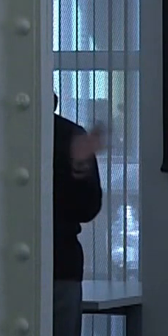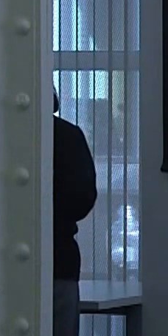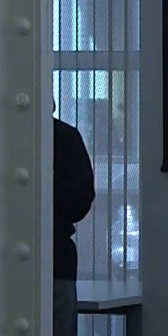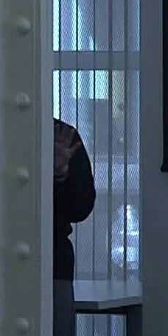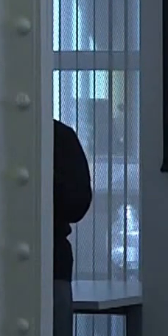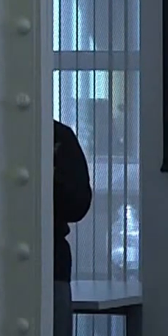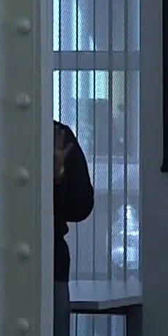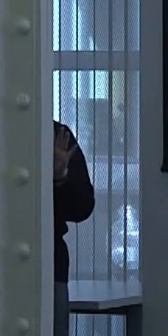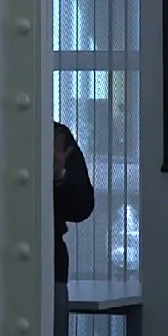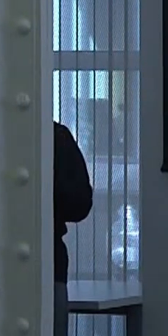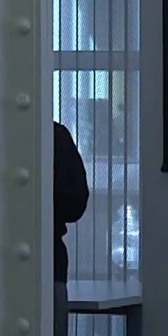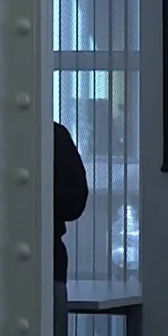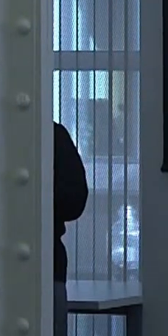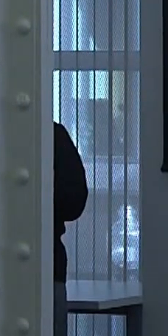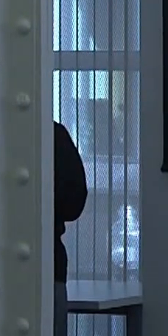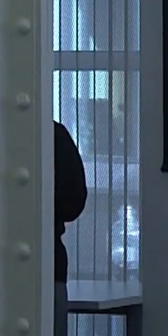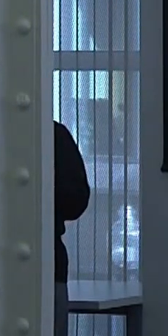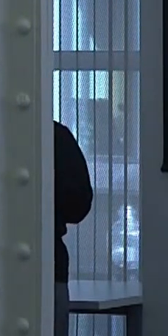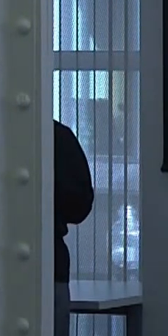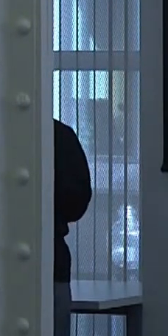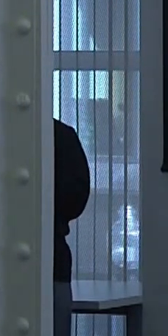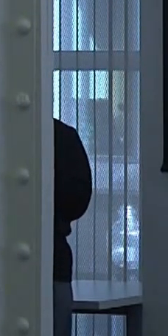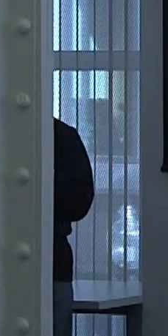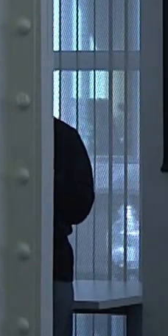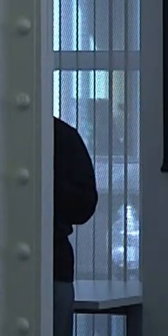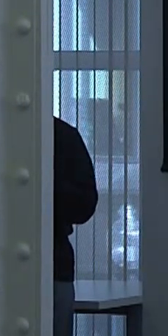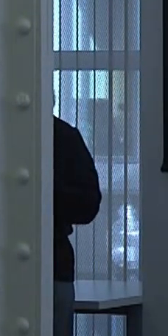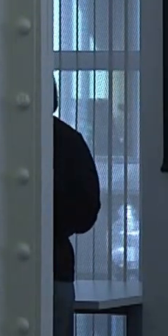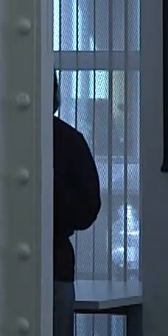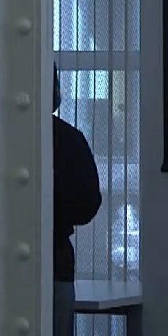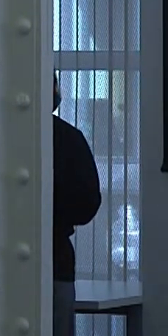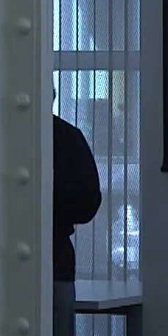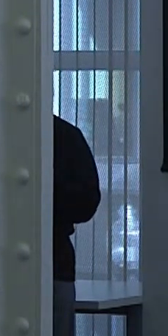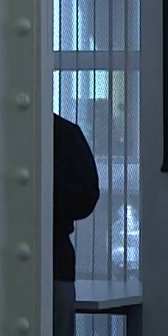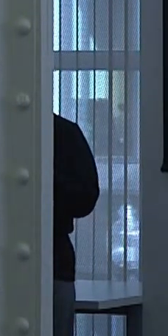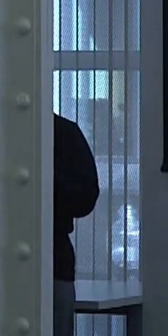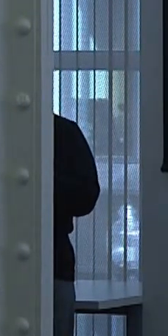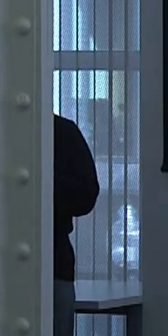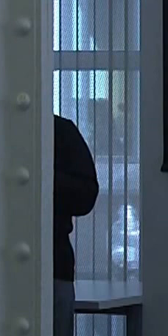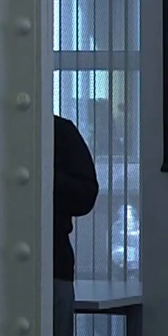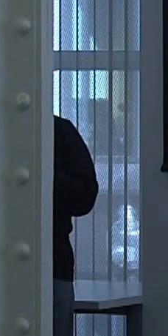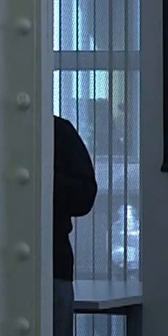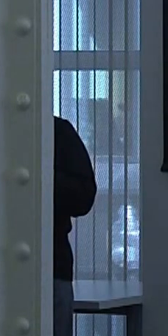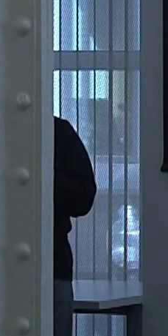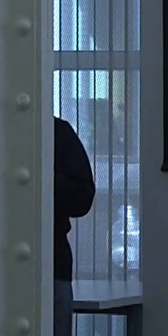that an individual holds, and so my epiphany that I had was that I realized that unless someone